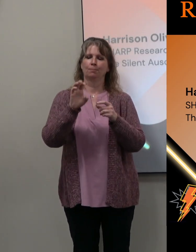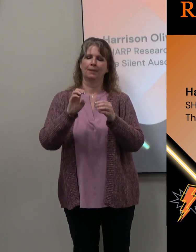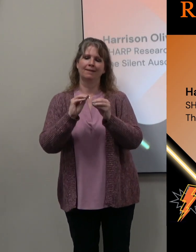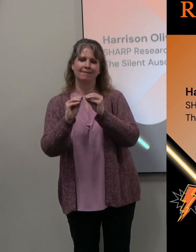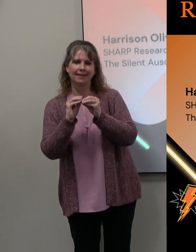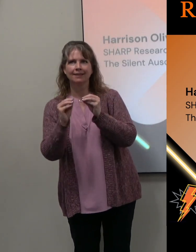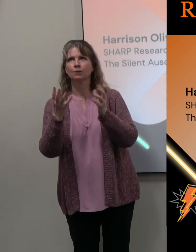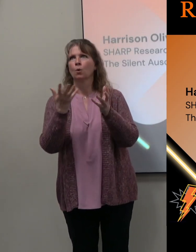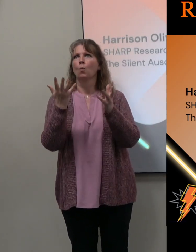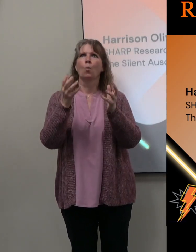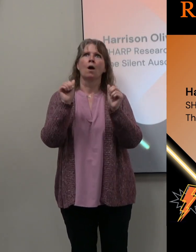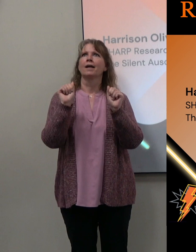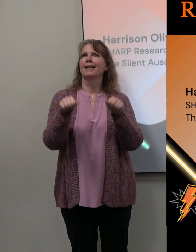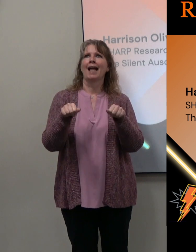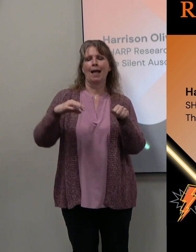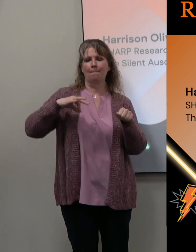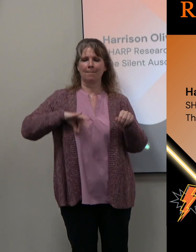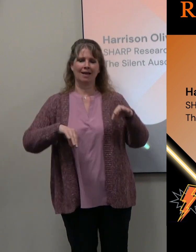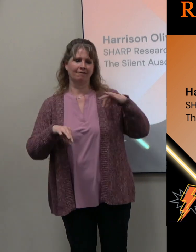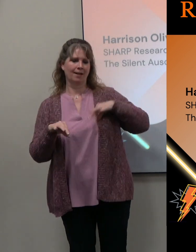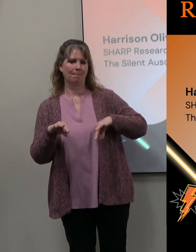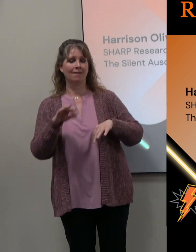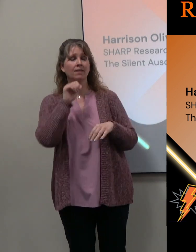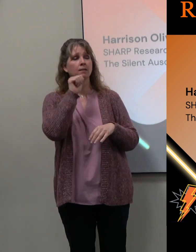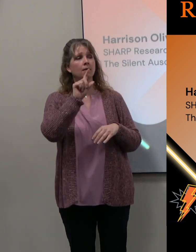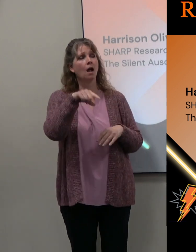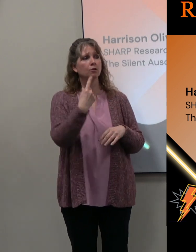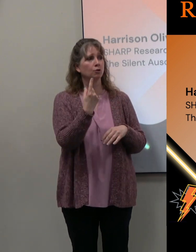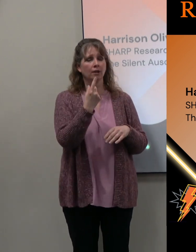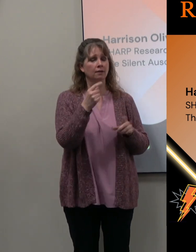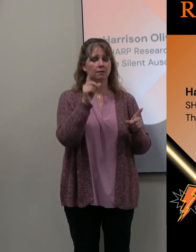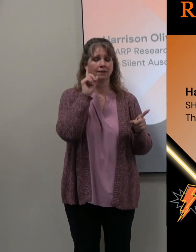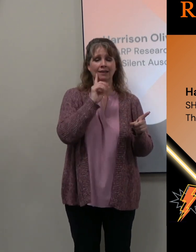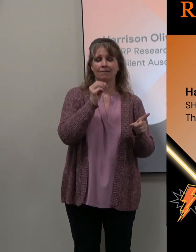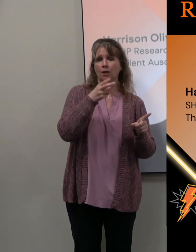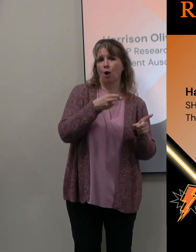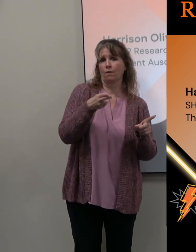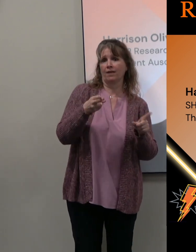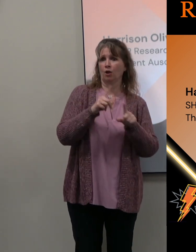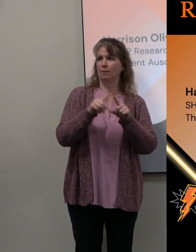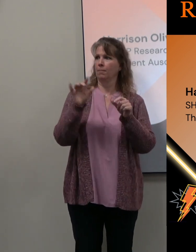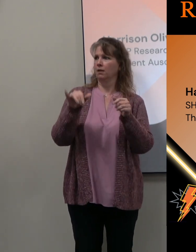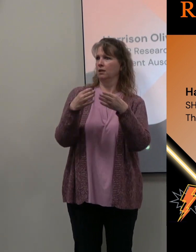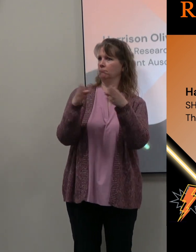what needs to be fixed and what could be beneficial, not just for Deaf and Hard of Hearing,